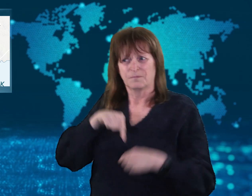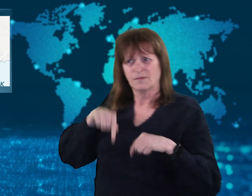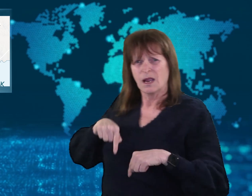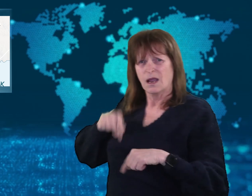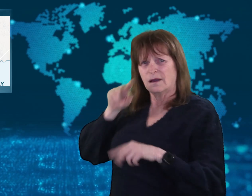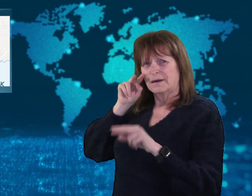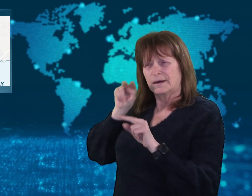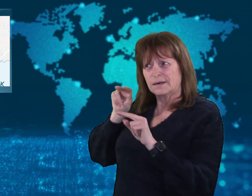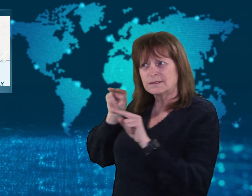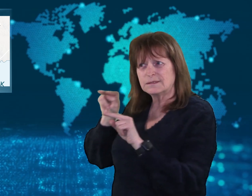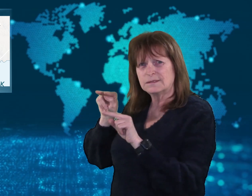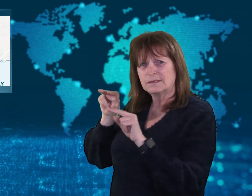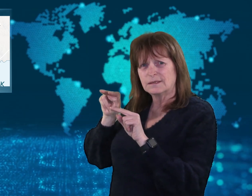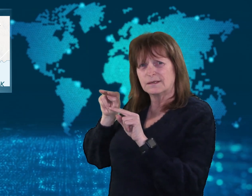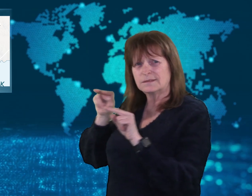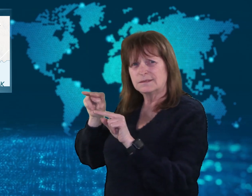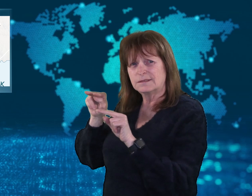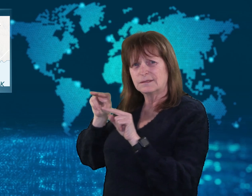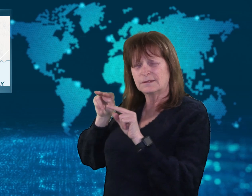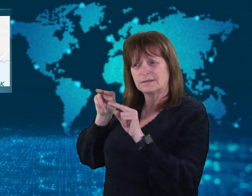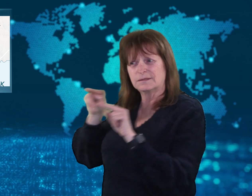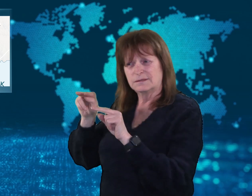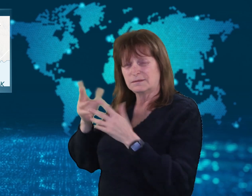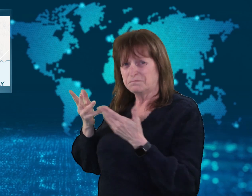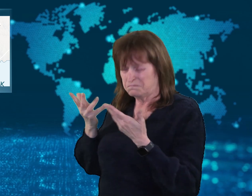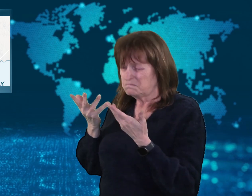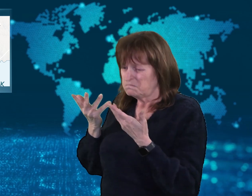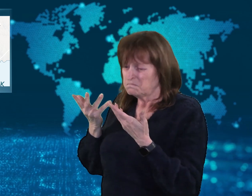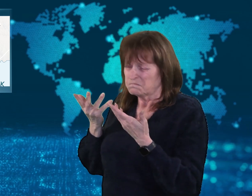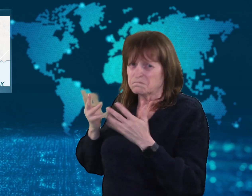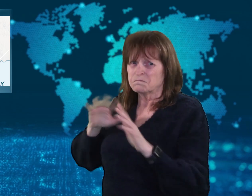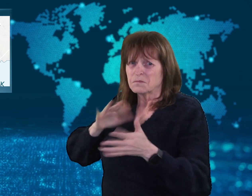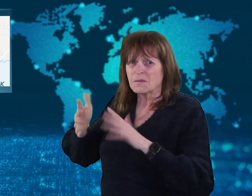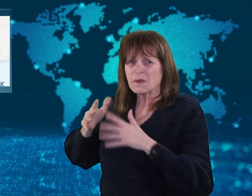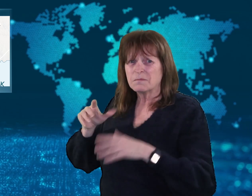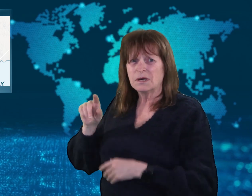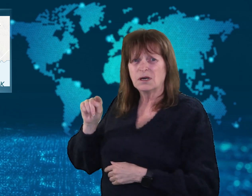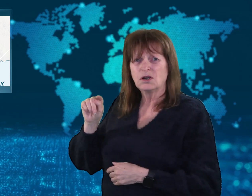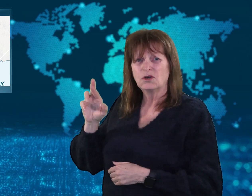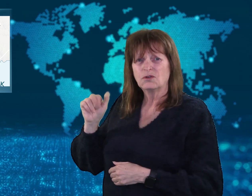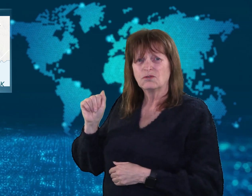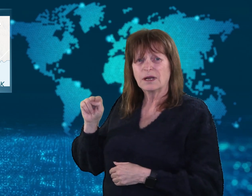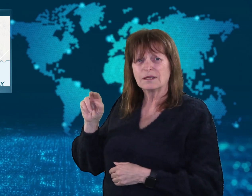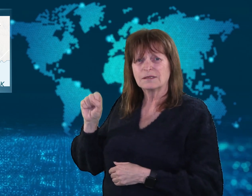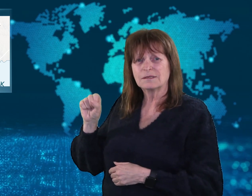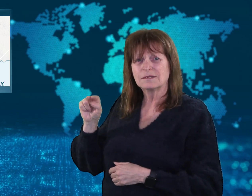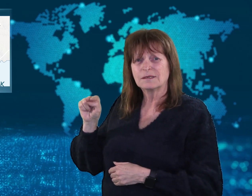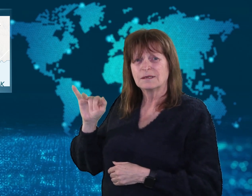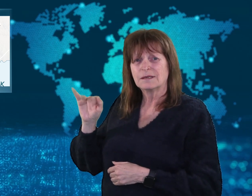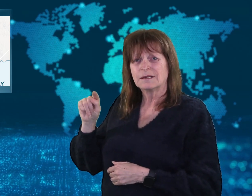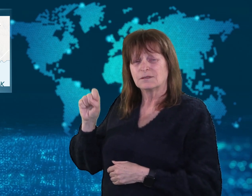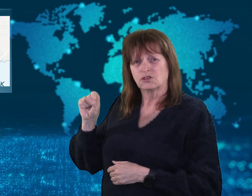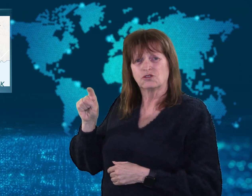They are watching carefully knowing Transnistria could provide